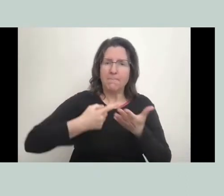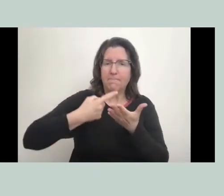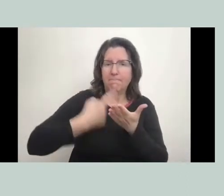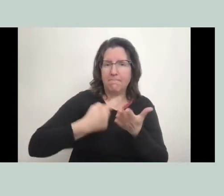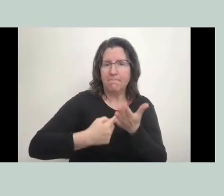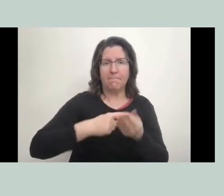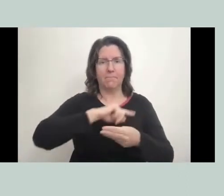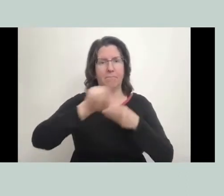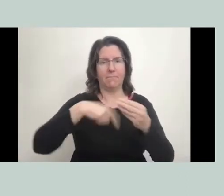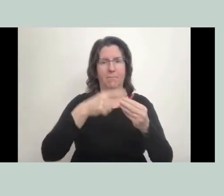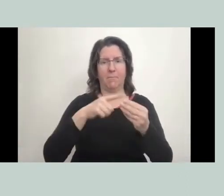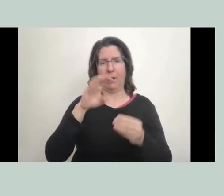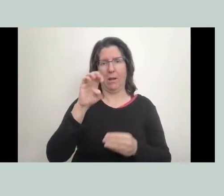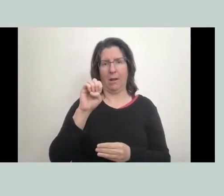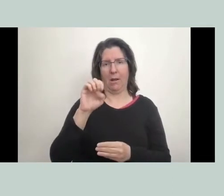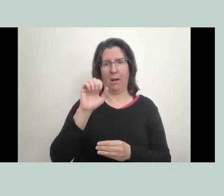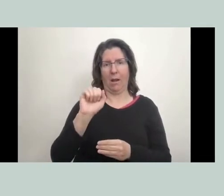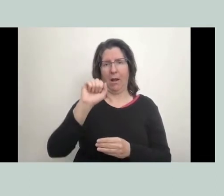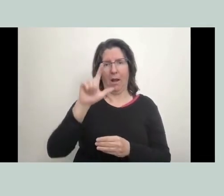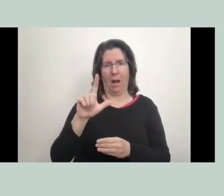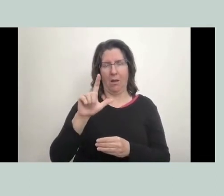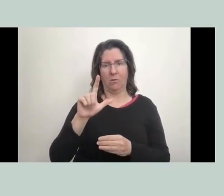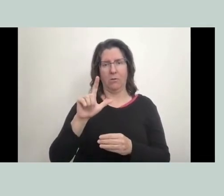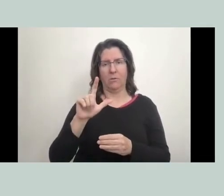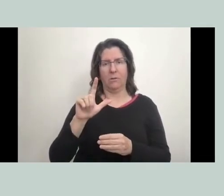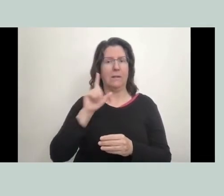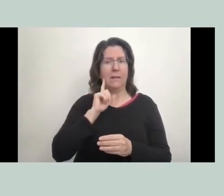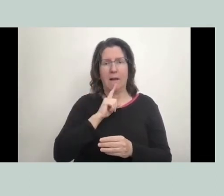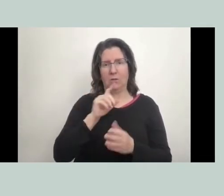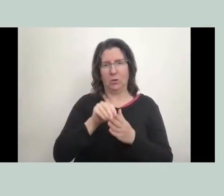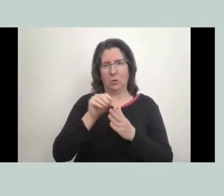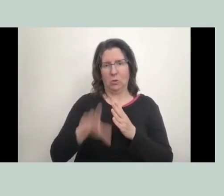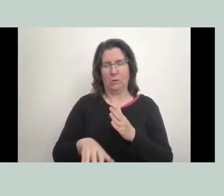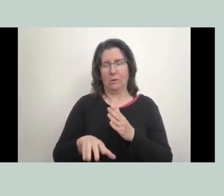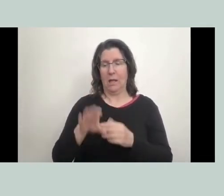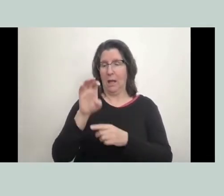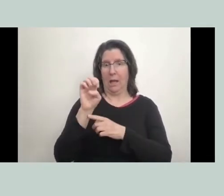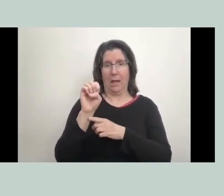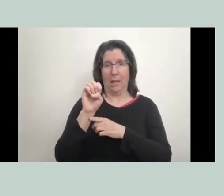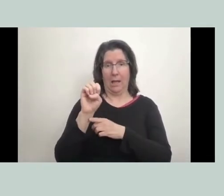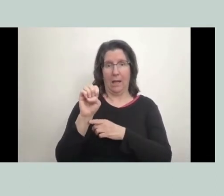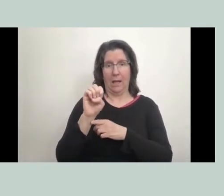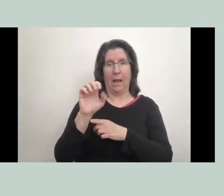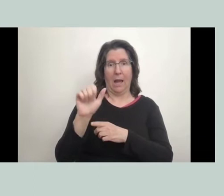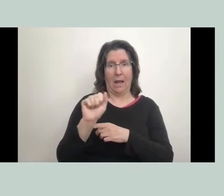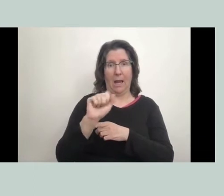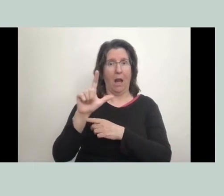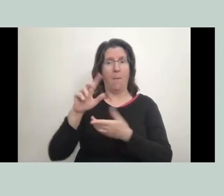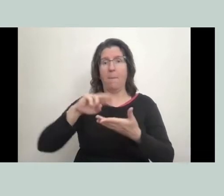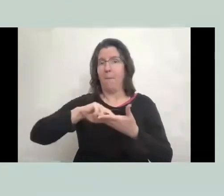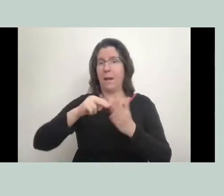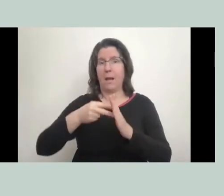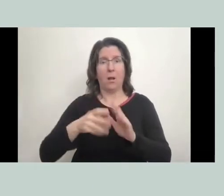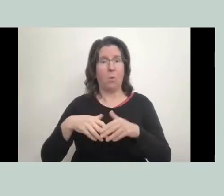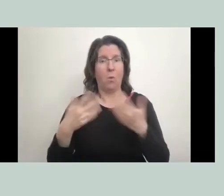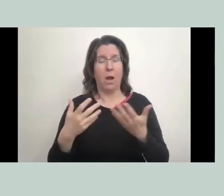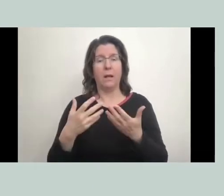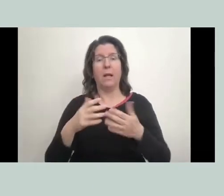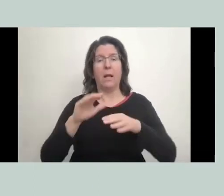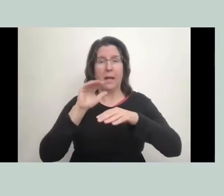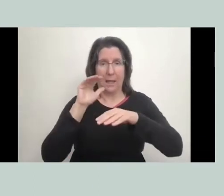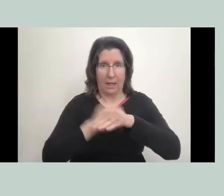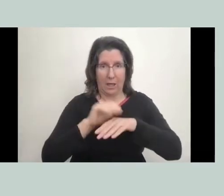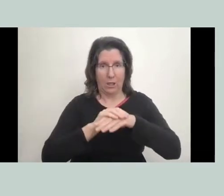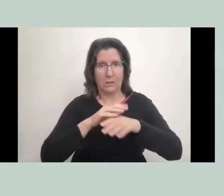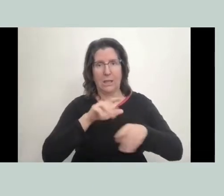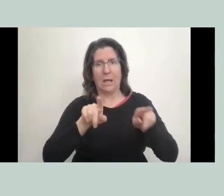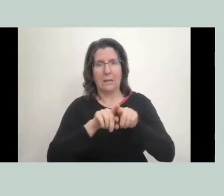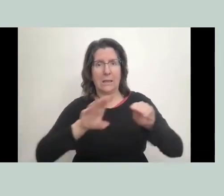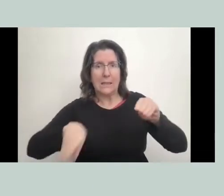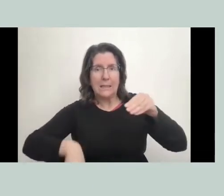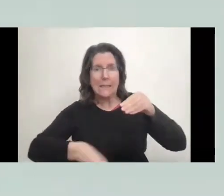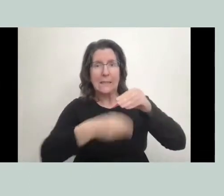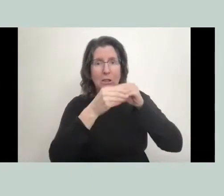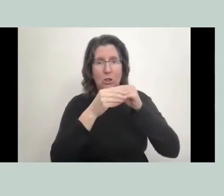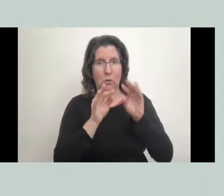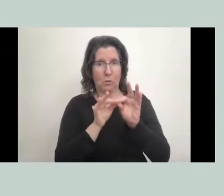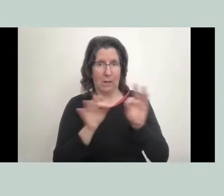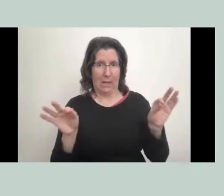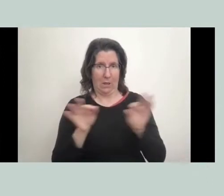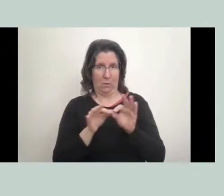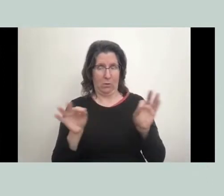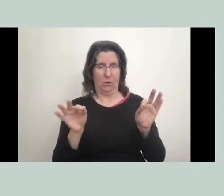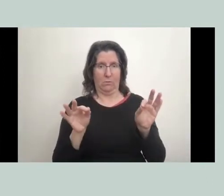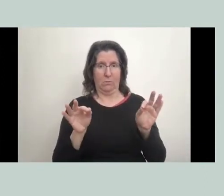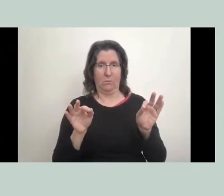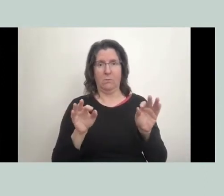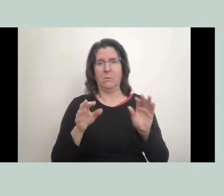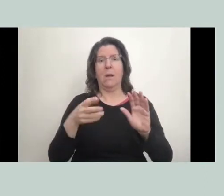I'm here today to talk about EAL strategies for deaf students. EAL stands for 'English as an Additional Language.'